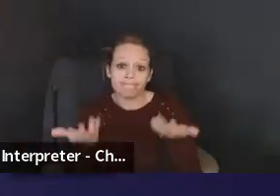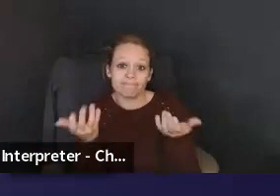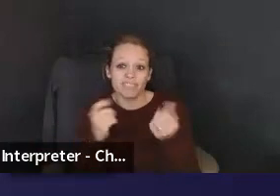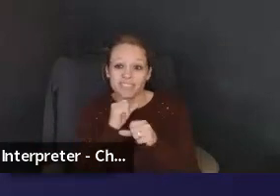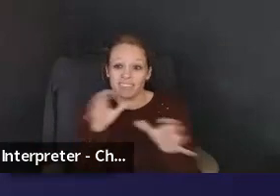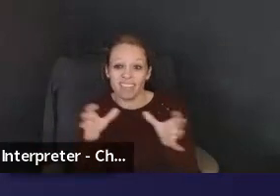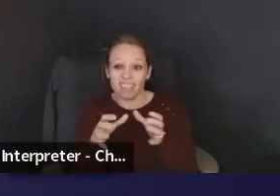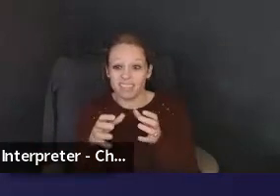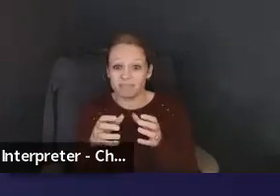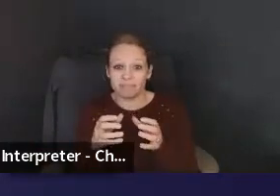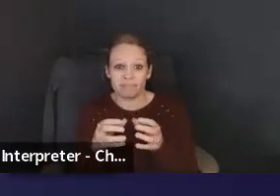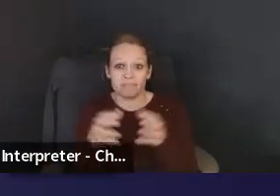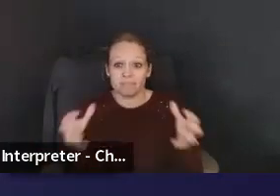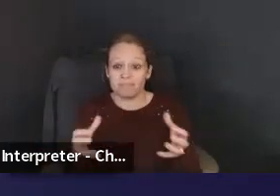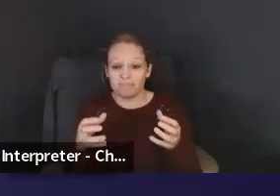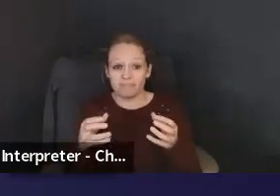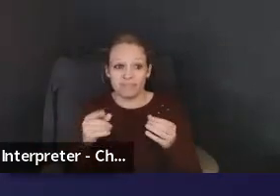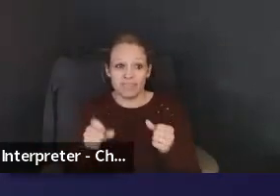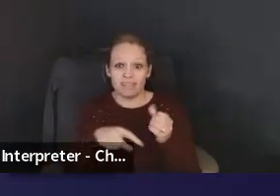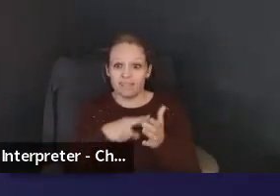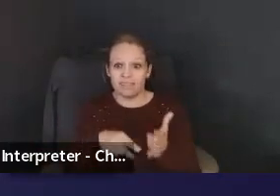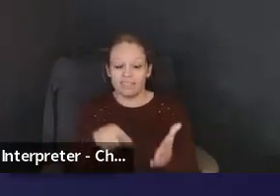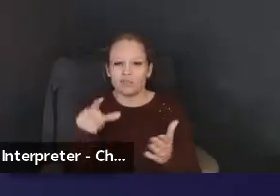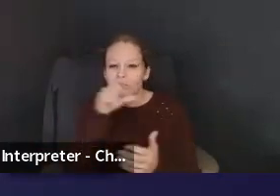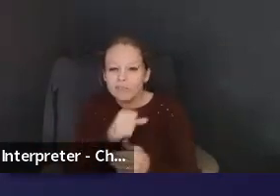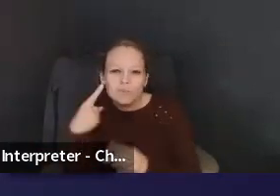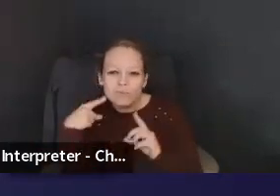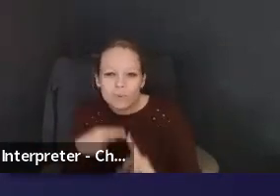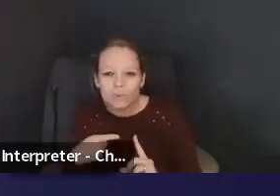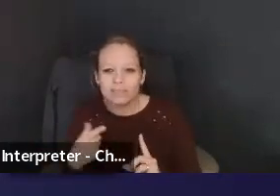particularly if everything was, you know, you just missed a point, you know, here or there.